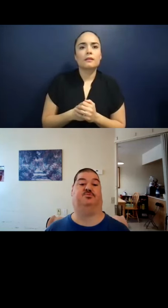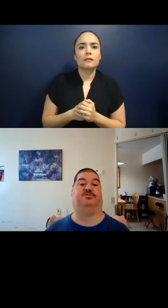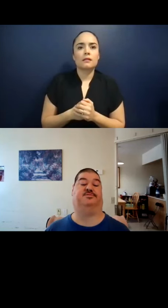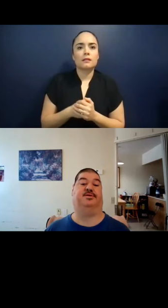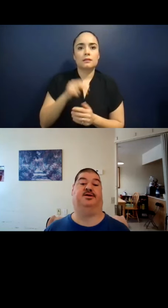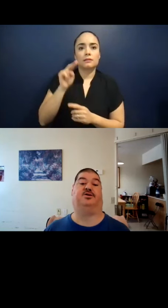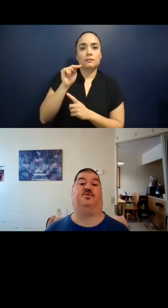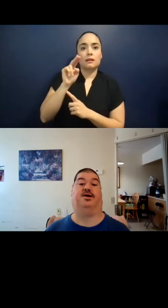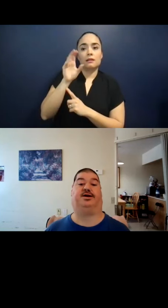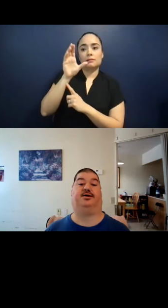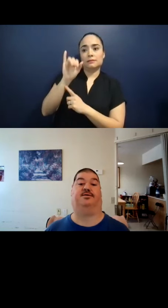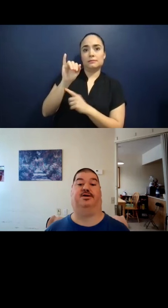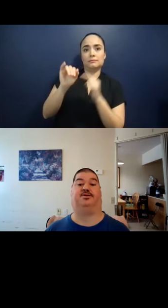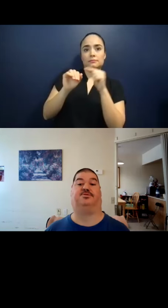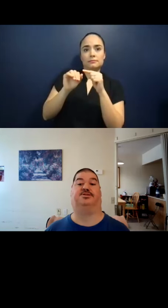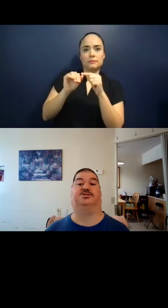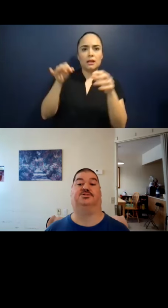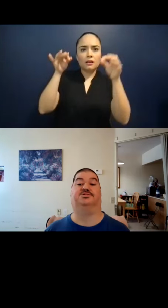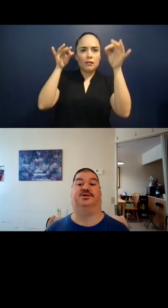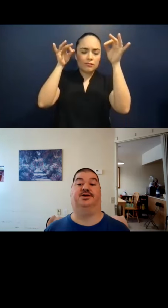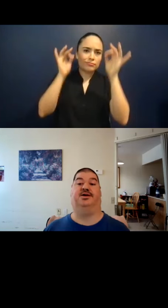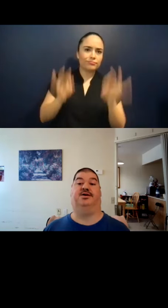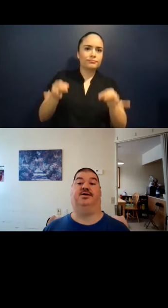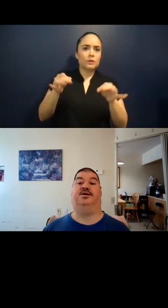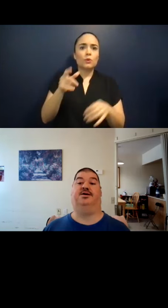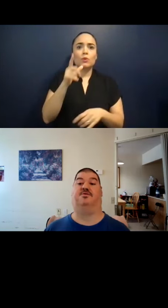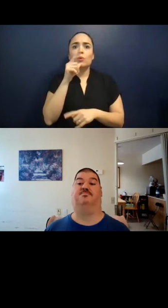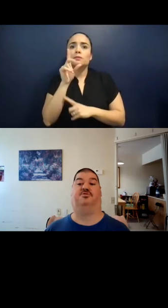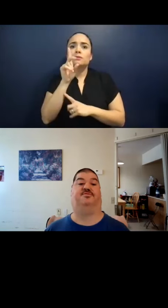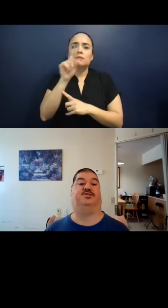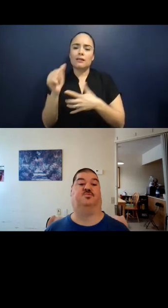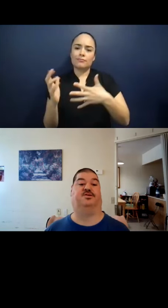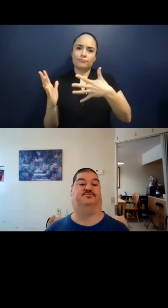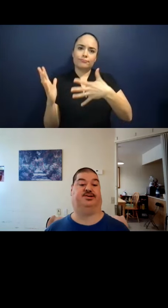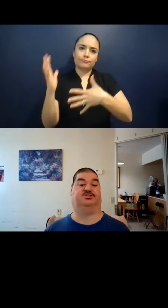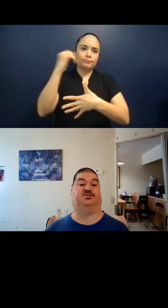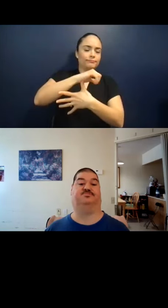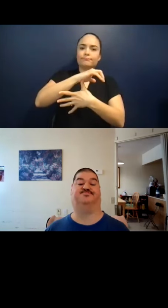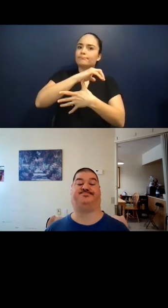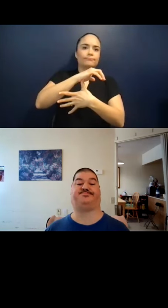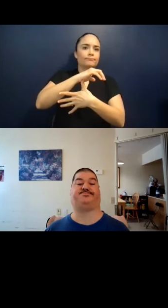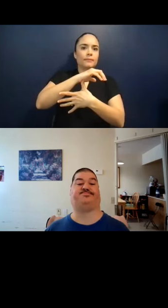I like to talk about vaccine advocacy and equity here. We know